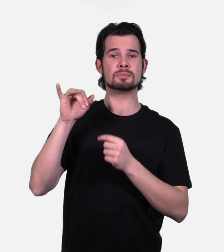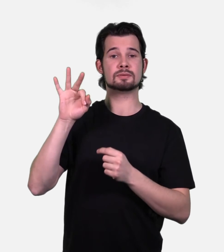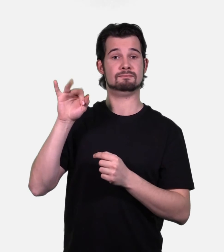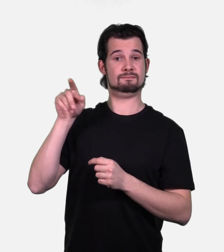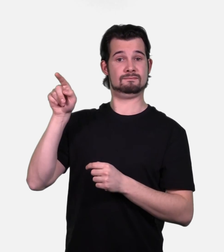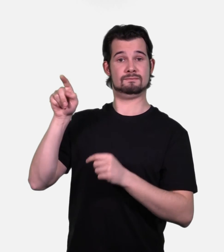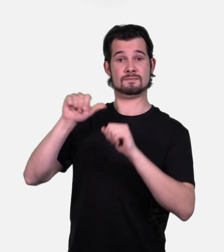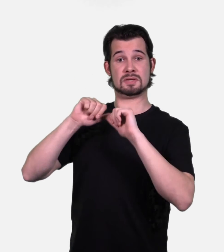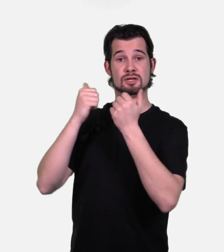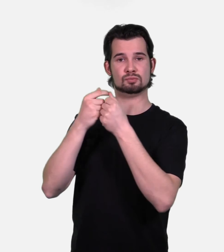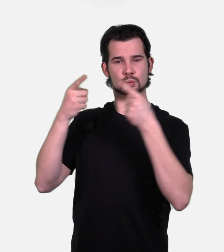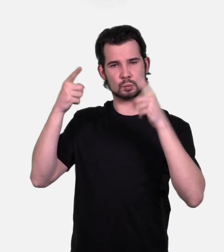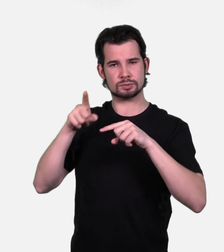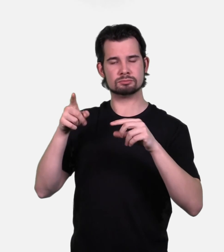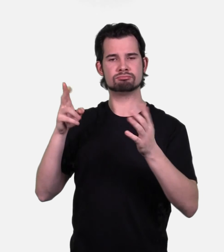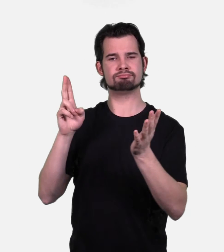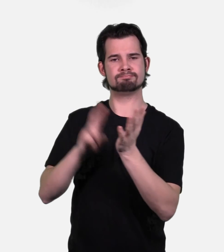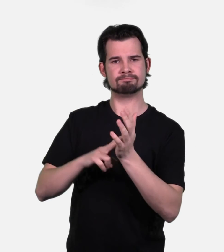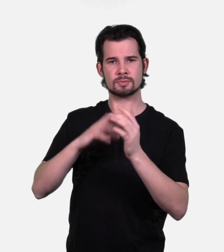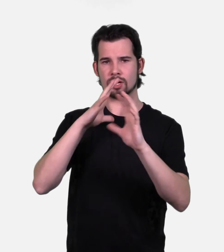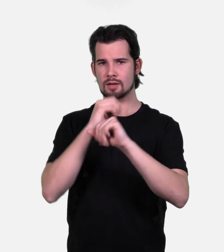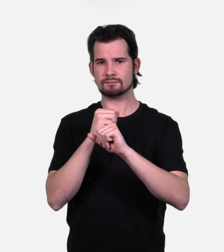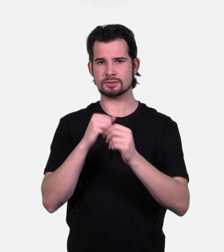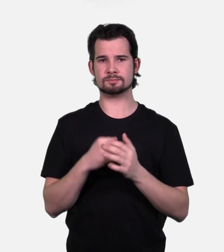has been made to, and accepted by, the Agency.